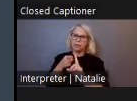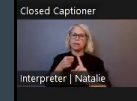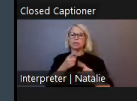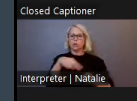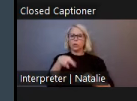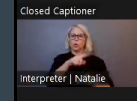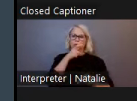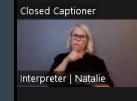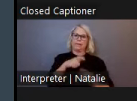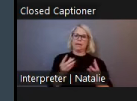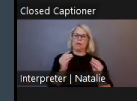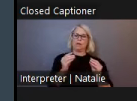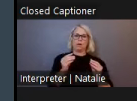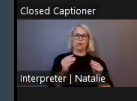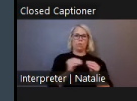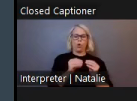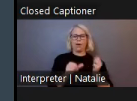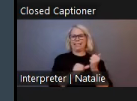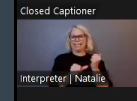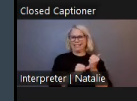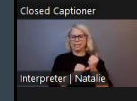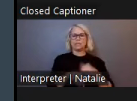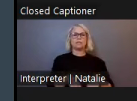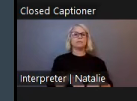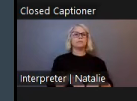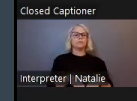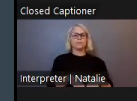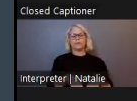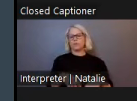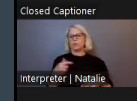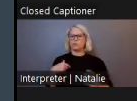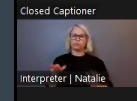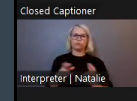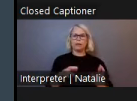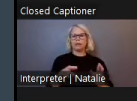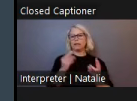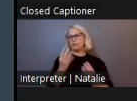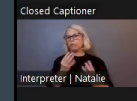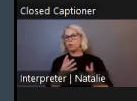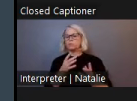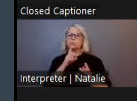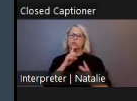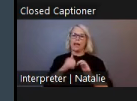need assistance in being prepared, being informed, and seeing how we can collaborate with our